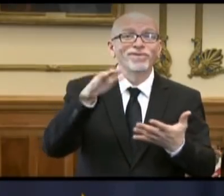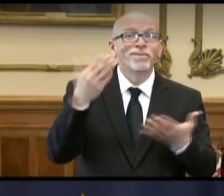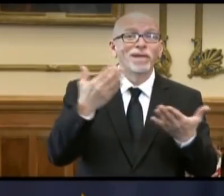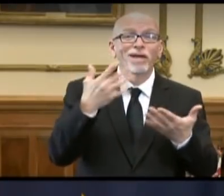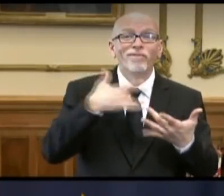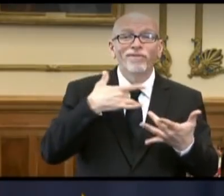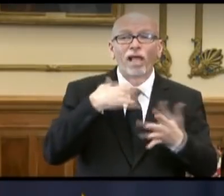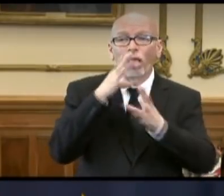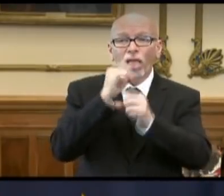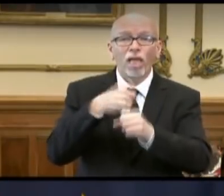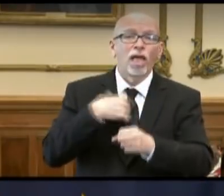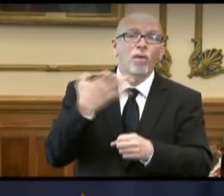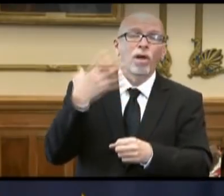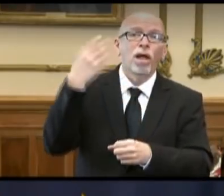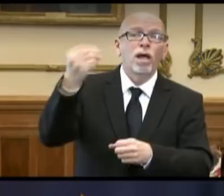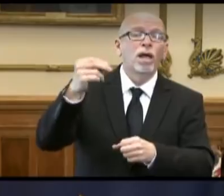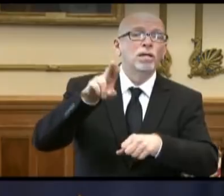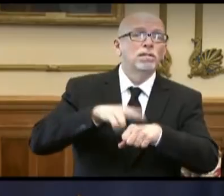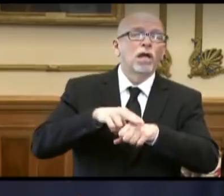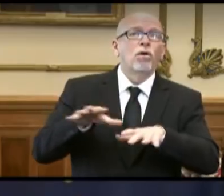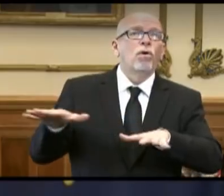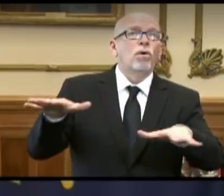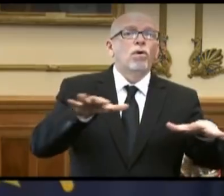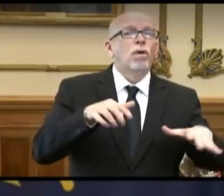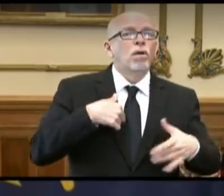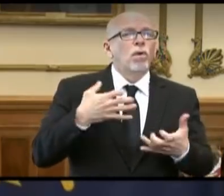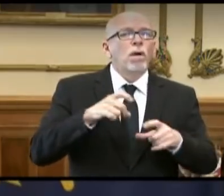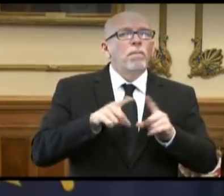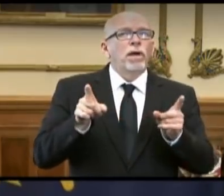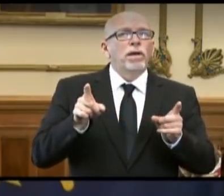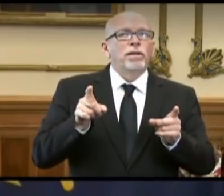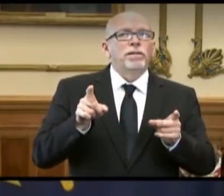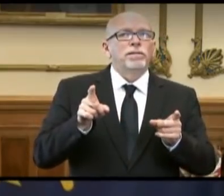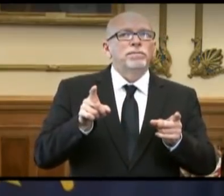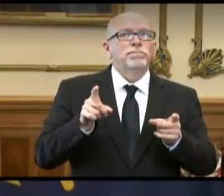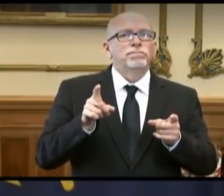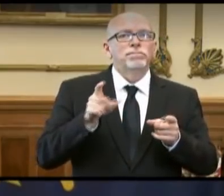WE DIDN'T WANT THESE TO BE THEY ARE SO BEAUTIFUL. MAGNETS. IT IS PROBABLY LURING AND